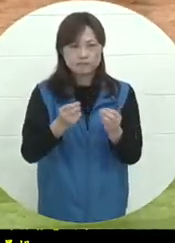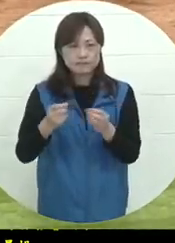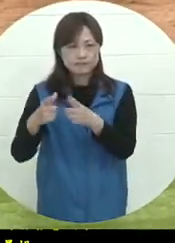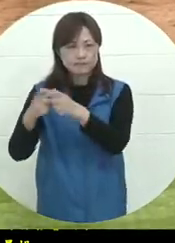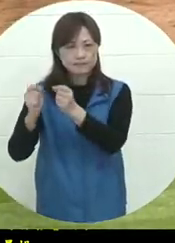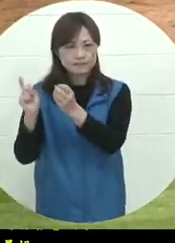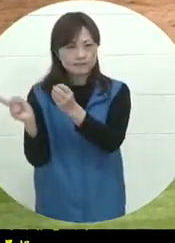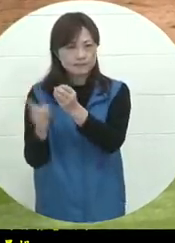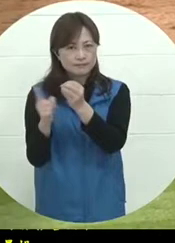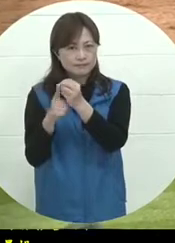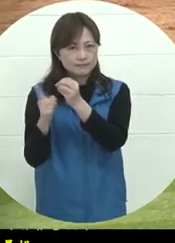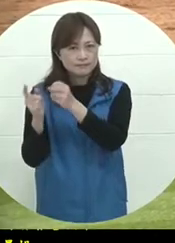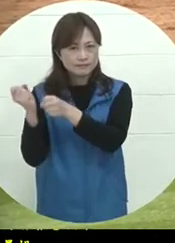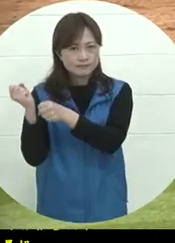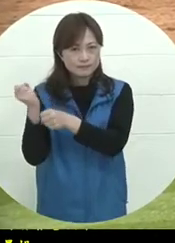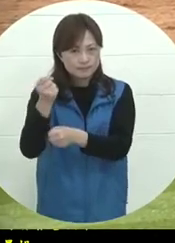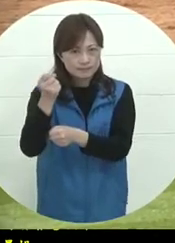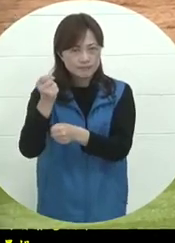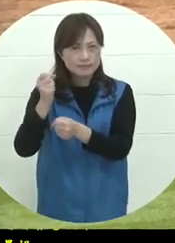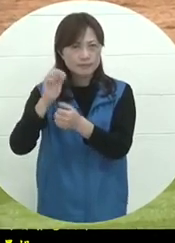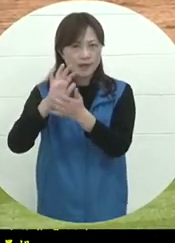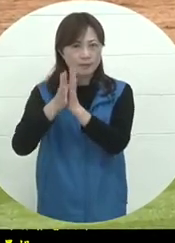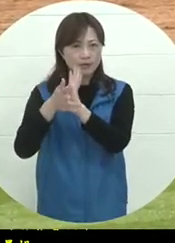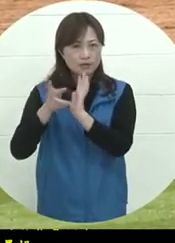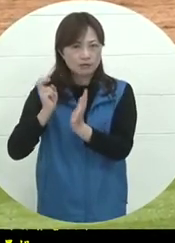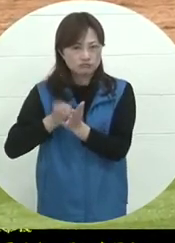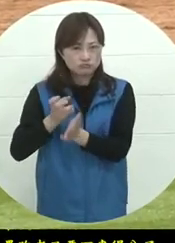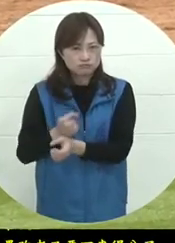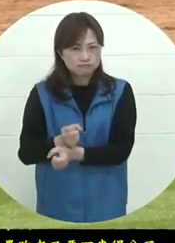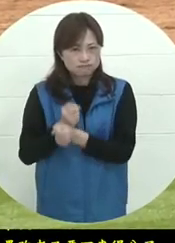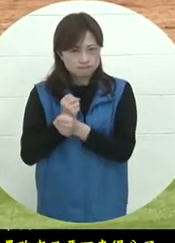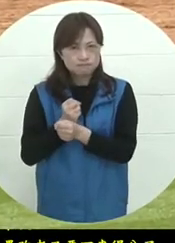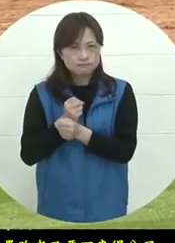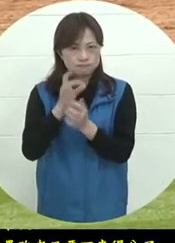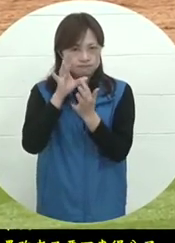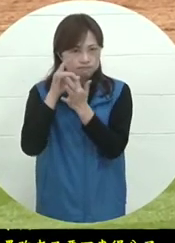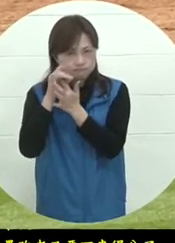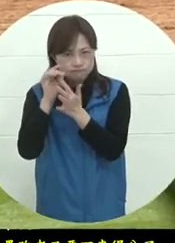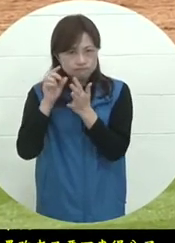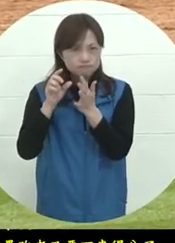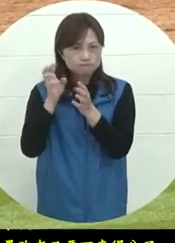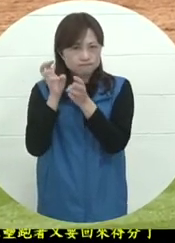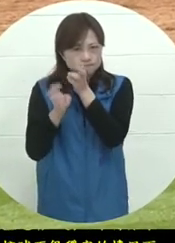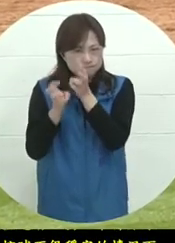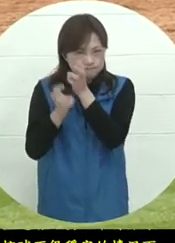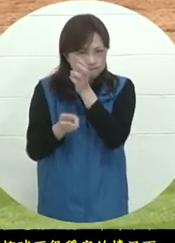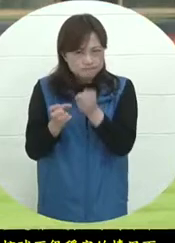have actually become more careful with their bats, and they also choose the ball in a special way. Carefully , at this time,